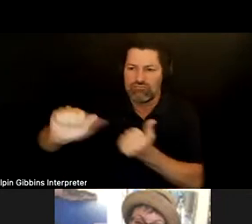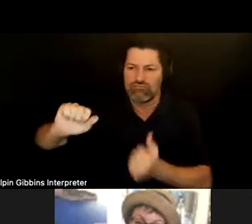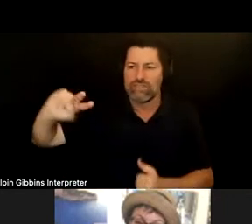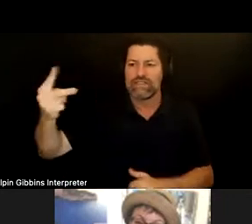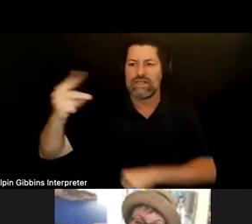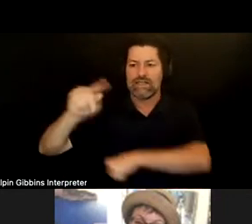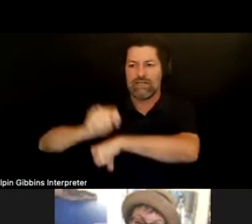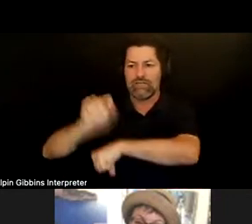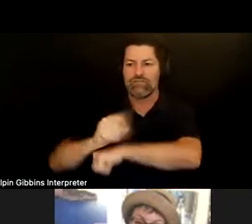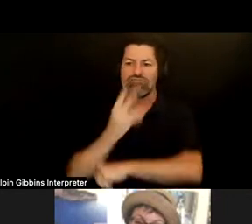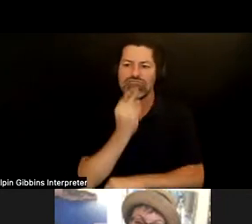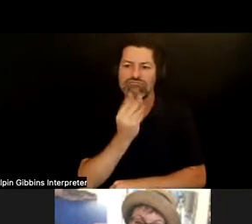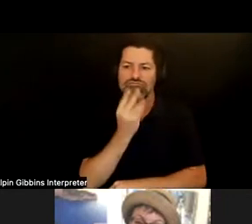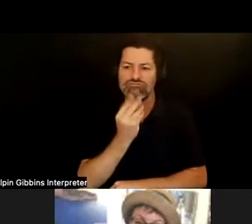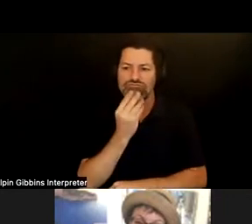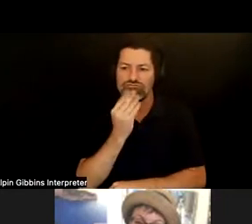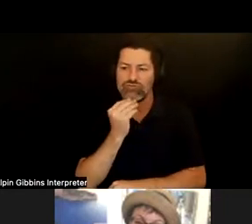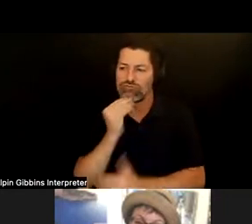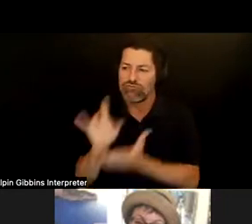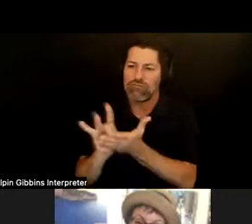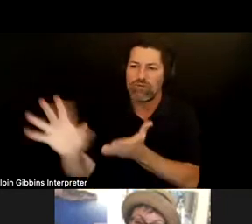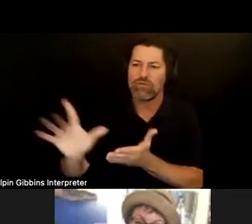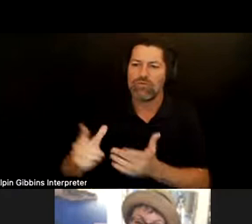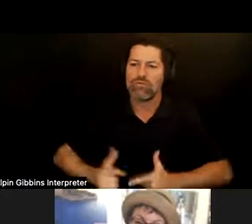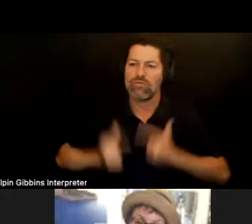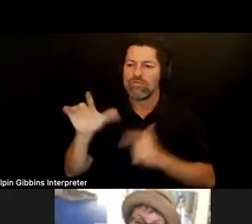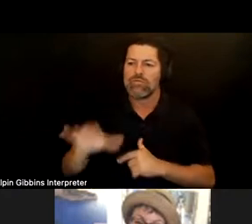when Jews were exhausted into the 19:26:30 diaspora away from the Holy Land